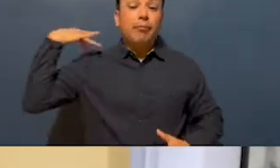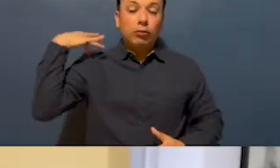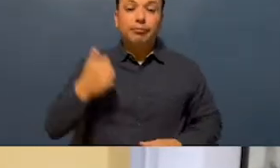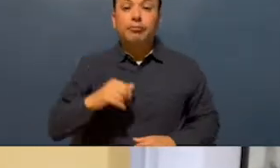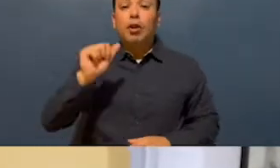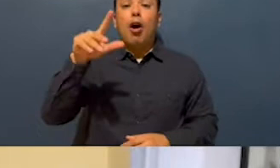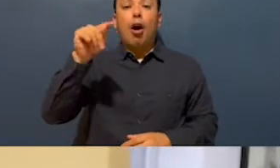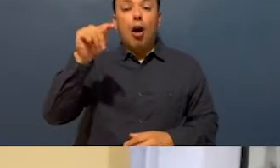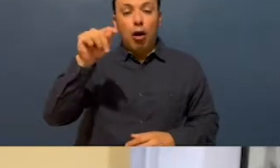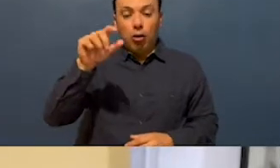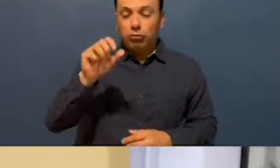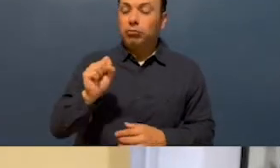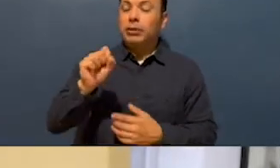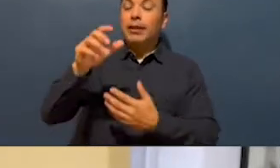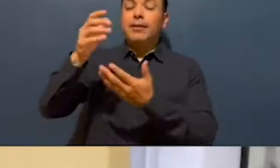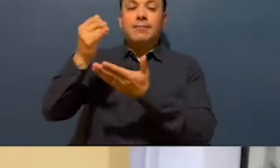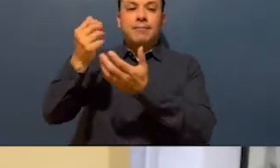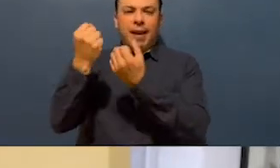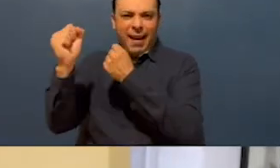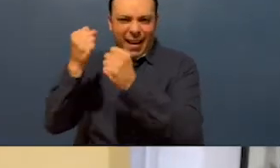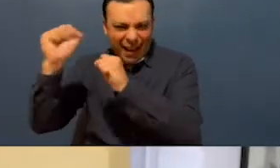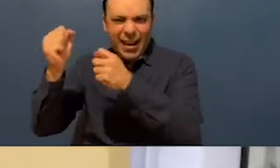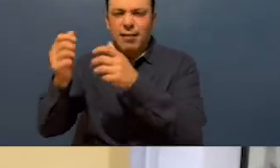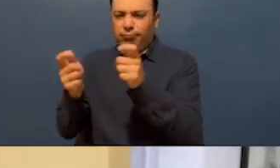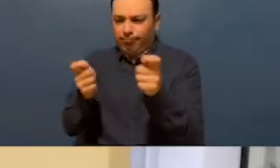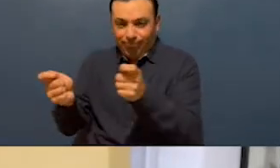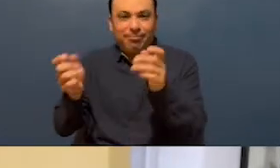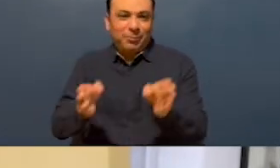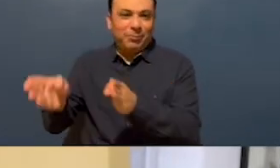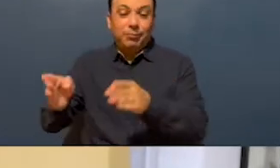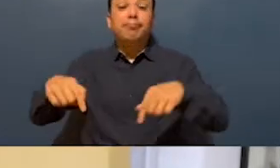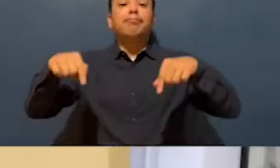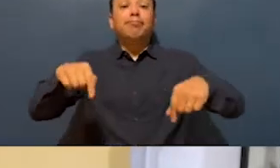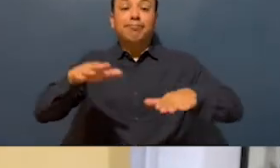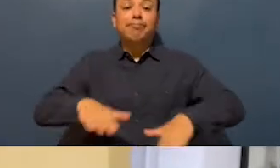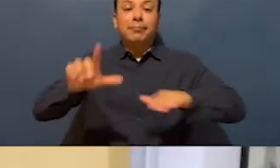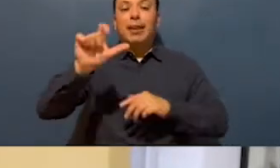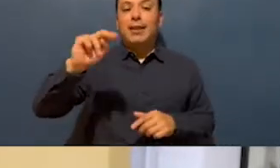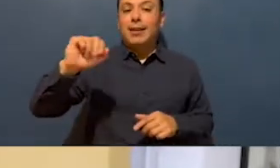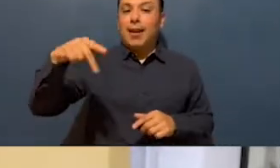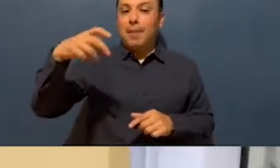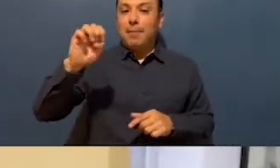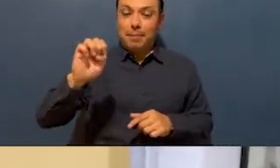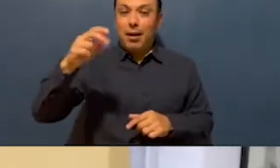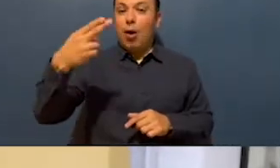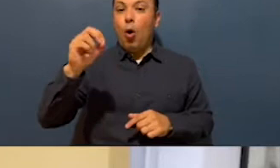and organizer here on Lënapehóking which most folks know as Manhattan, New York.